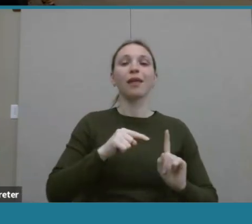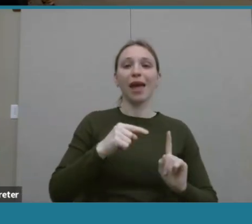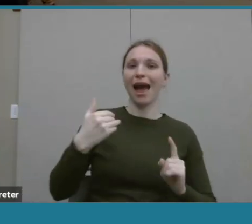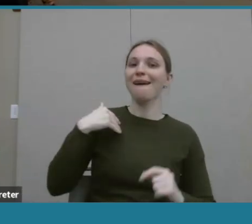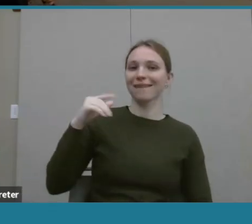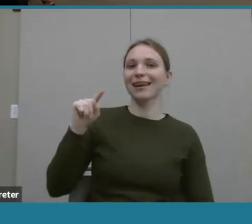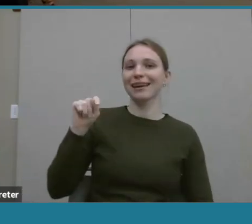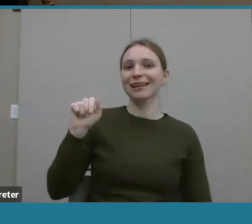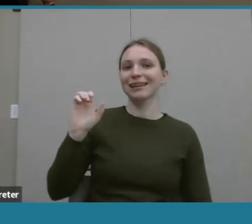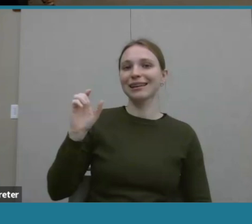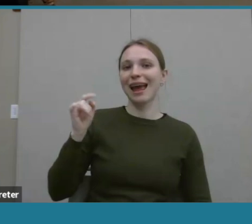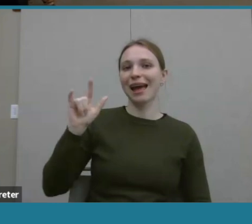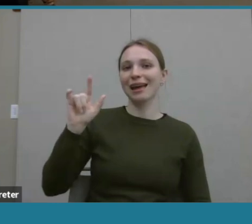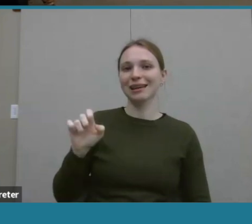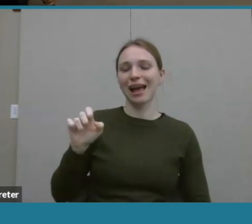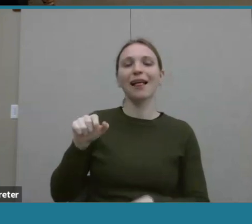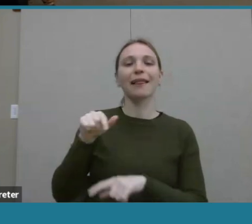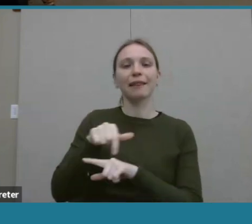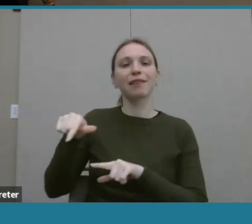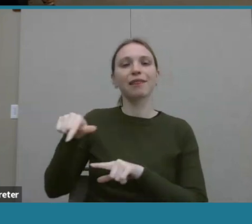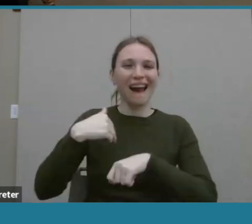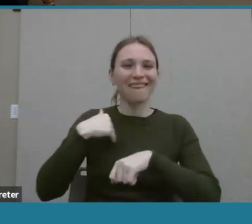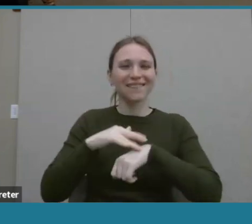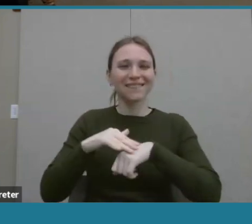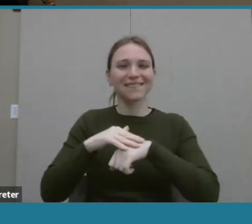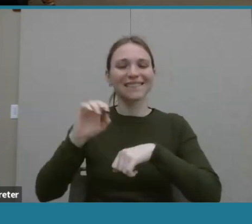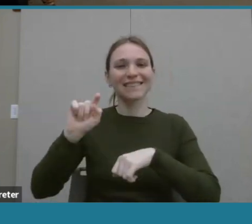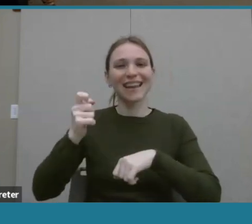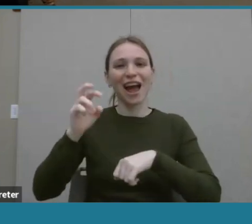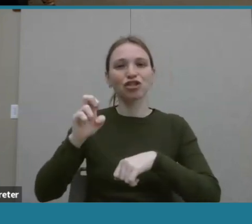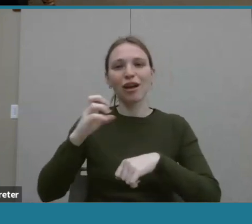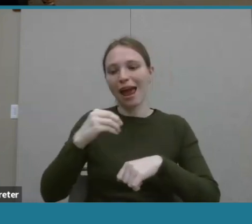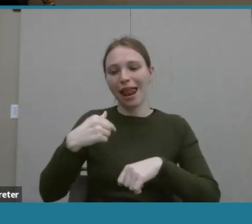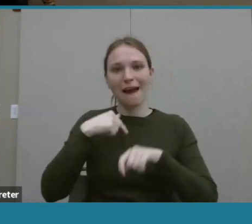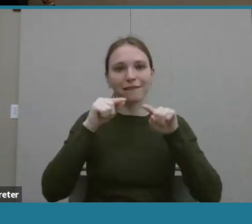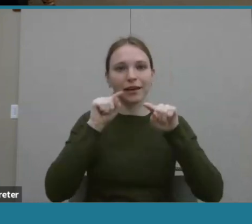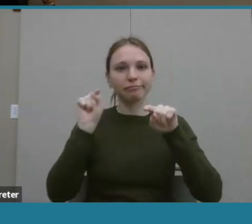They are textured and they integrated bump dots on each corner.